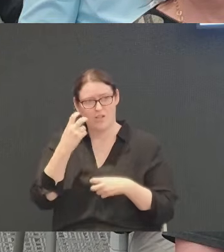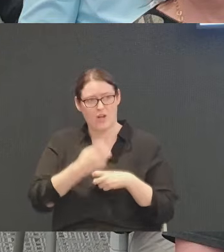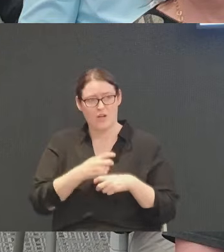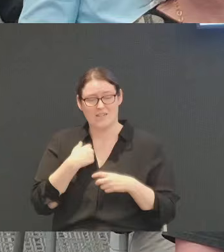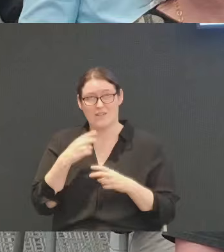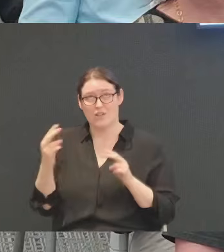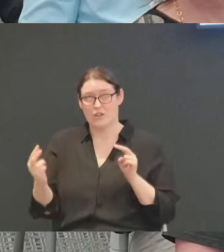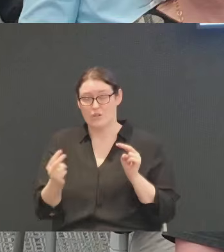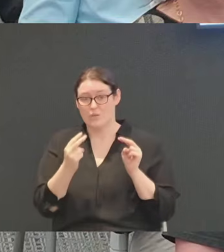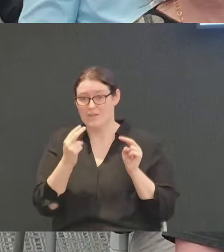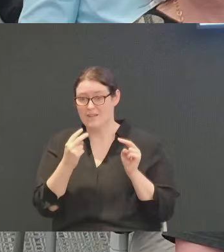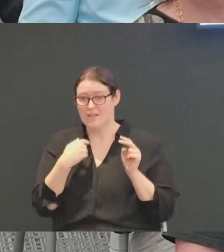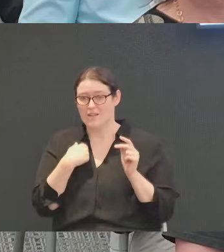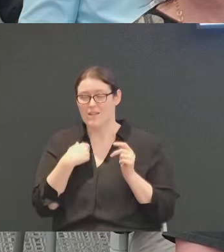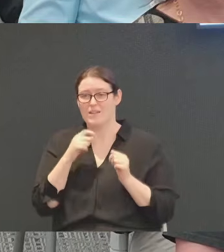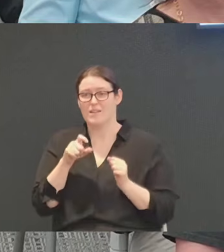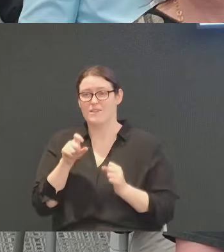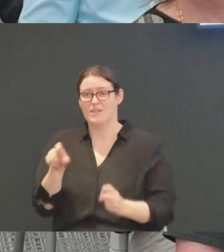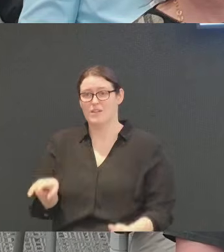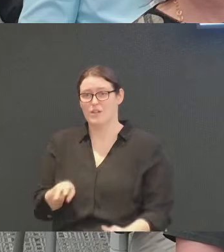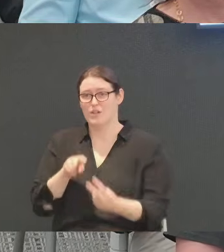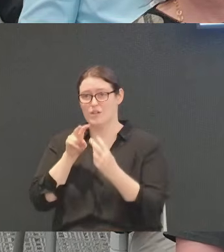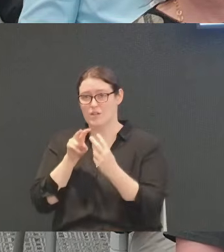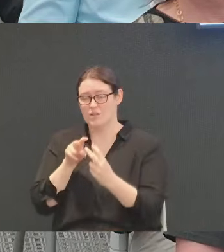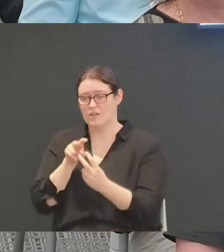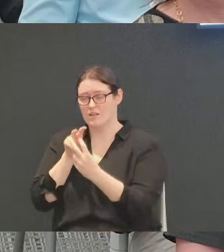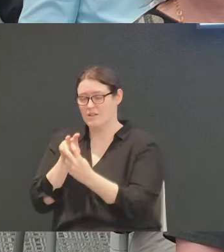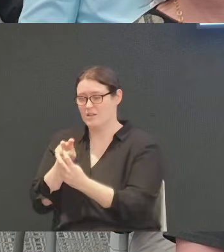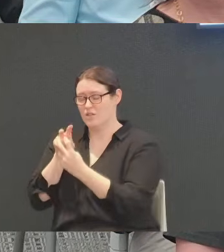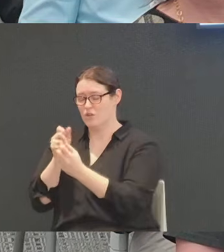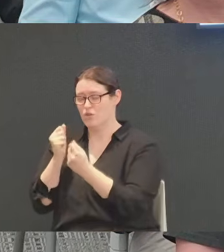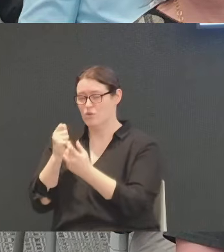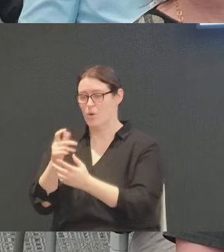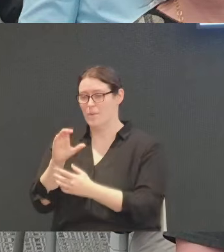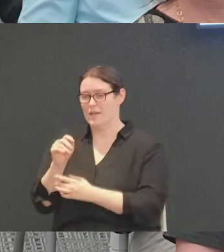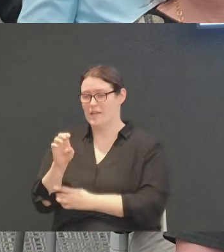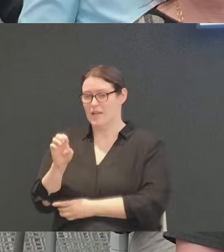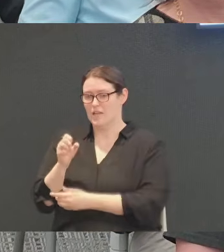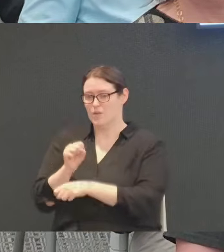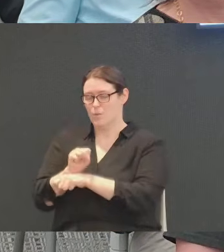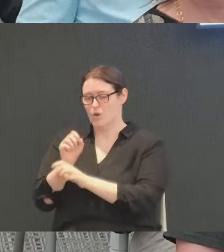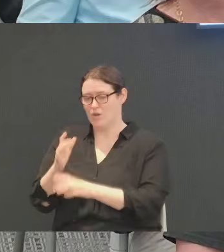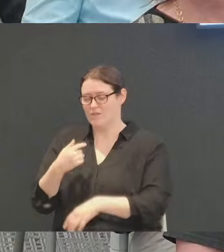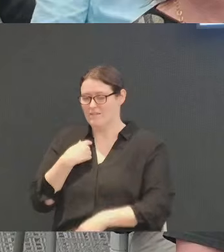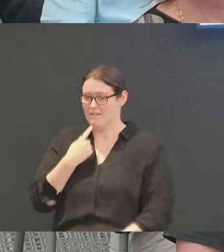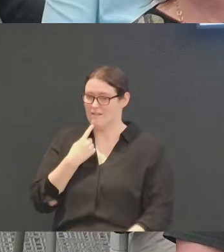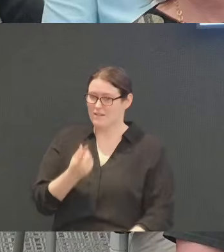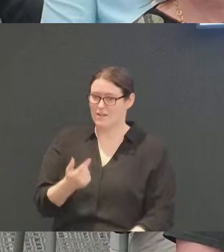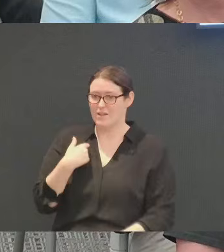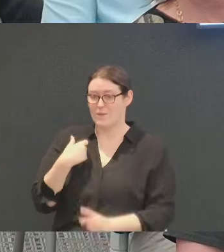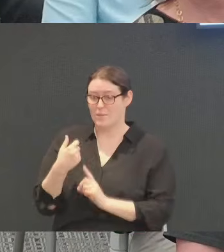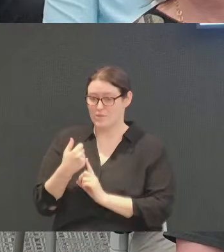face because I had to look so many case workers in the face and tell them that I was abused. My